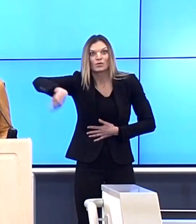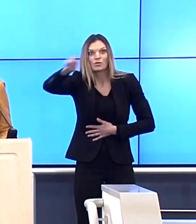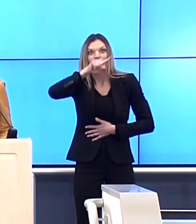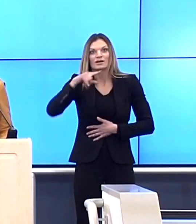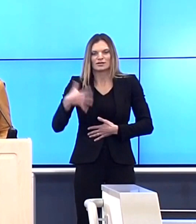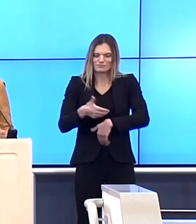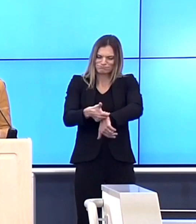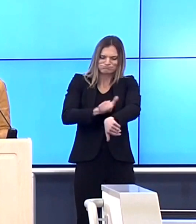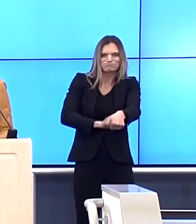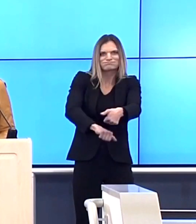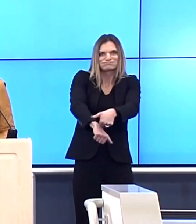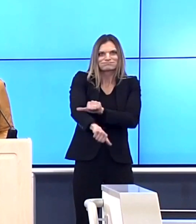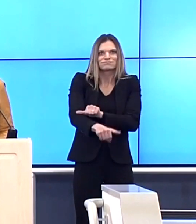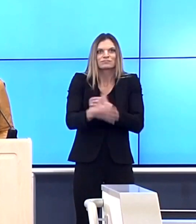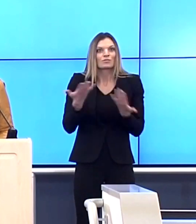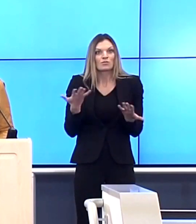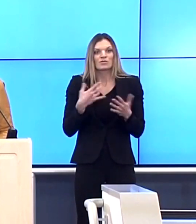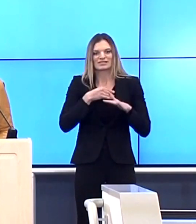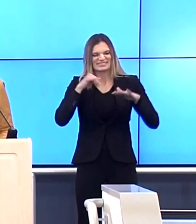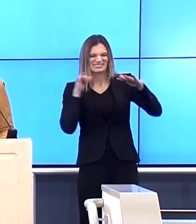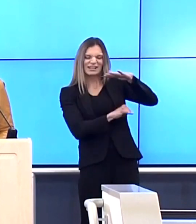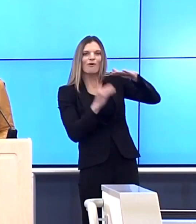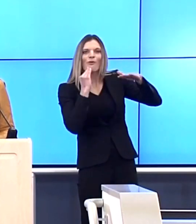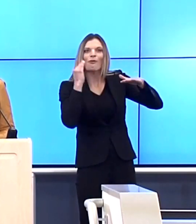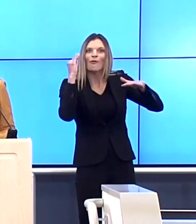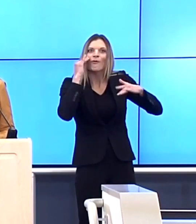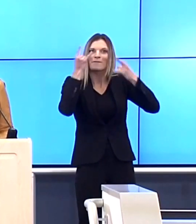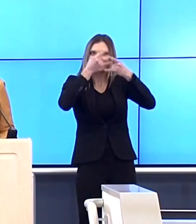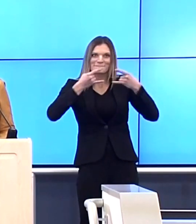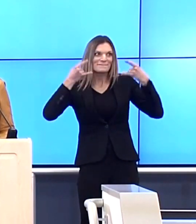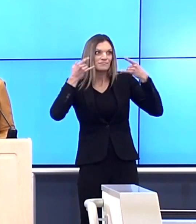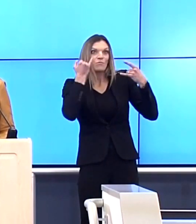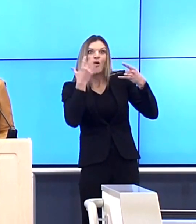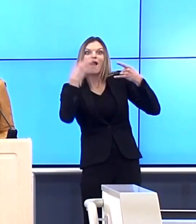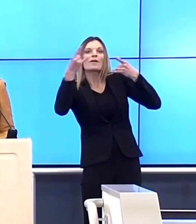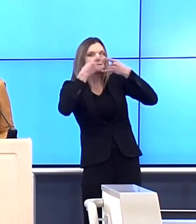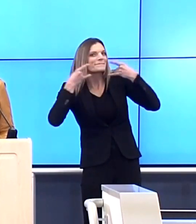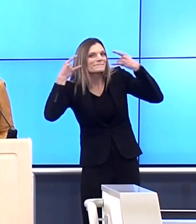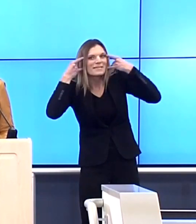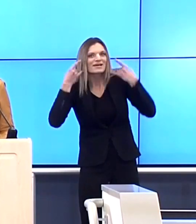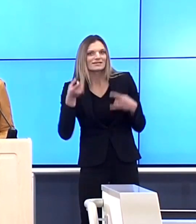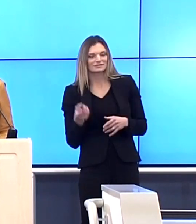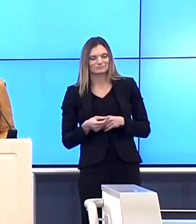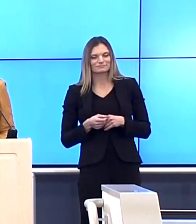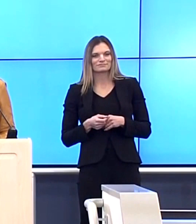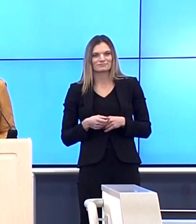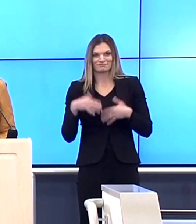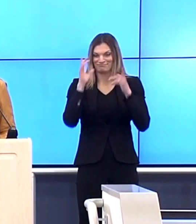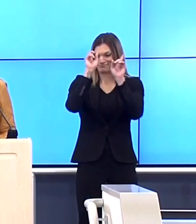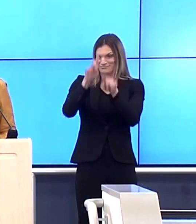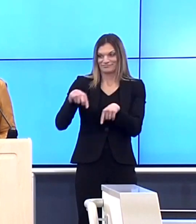TO THEIR STUDENTS. AND EVERY DAY -- EVERYDAY PEOPLE AND EVERY DAY -- EVERYDAY PEOPLE DID THEIR PART BY STAYING HOME DID THEIR PART BY STAYING HOME AND MASKING UP WHEN THEY WENT AND MASKING UP WHEN THEY WENT OUT.